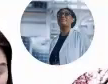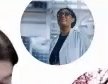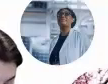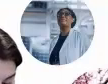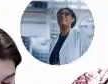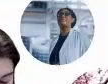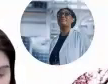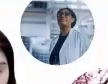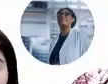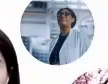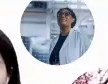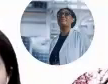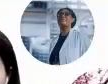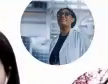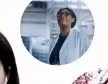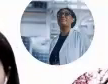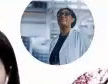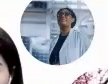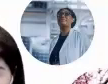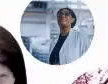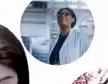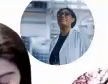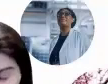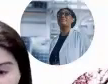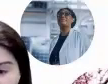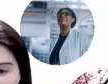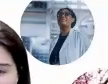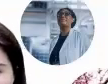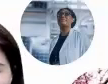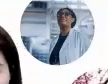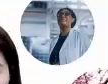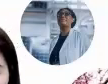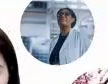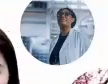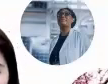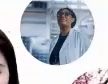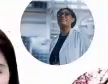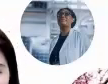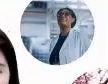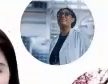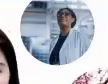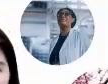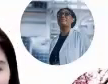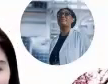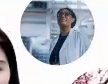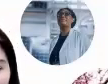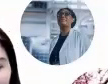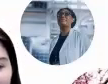slide. We're also using our link which I'll put in the chat now.